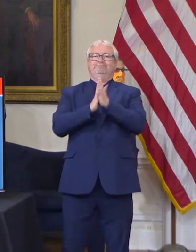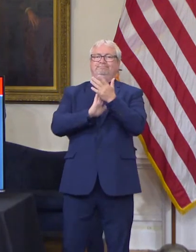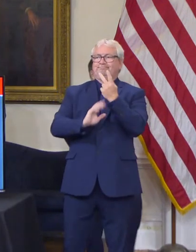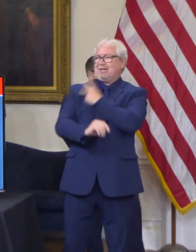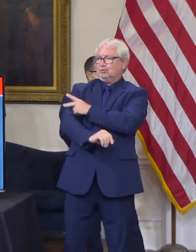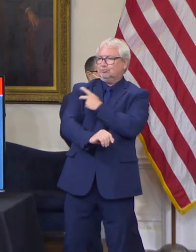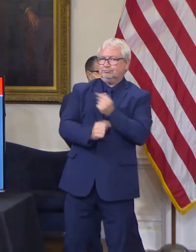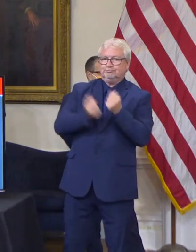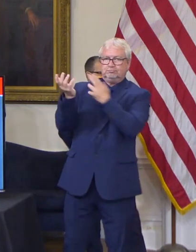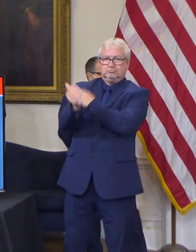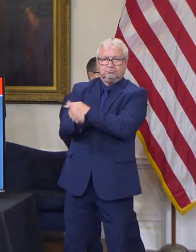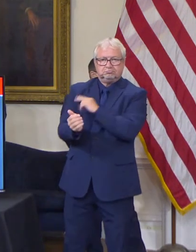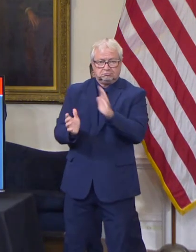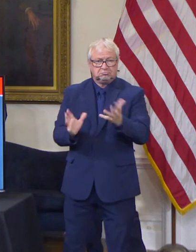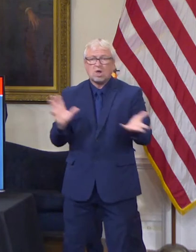hospitalizations statewide, which represents just 1.